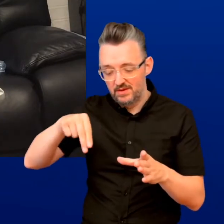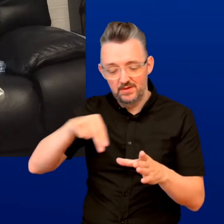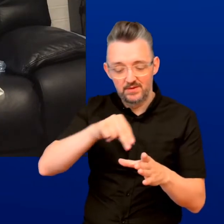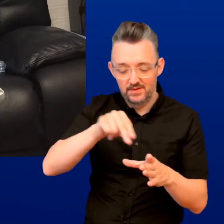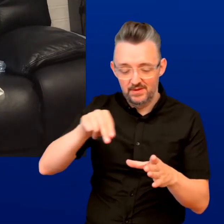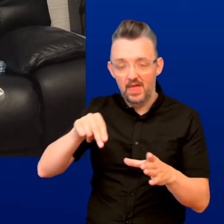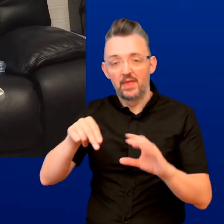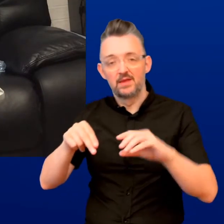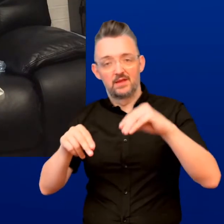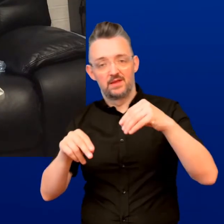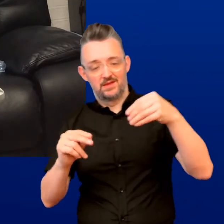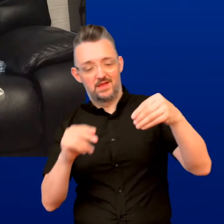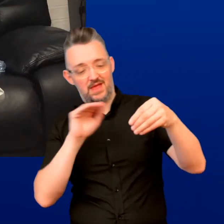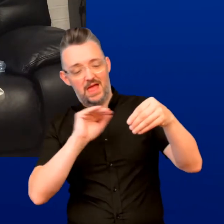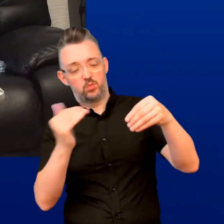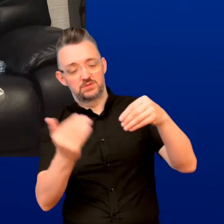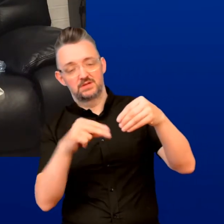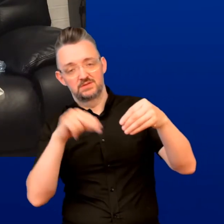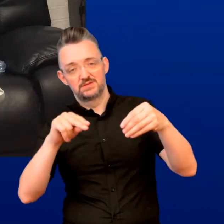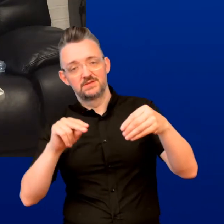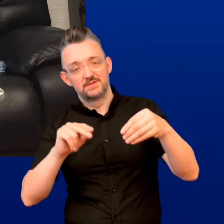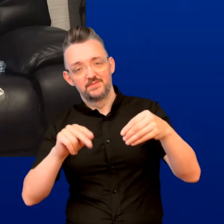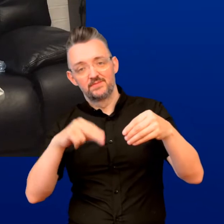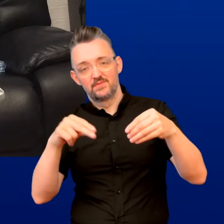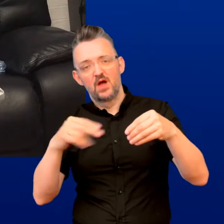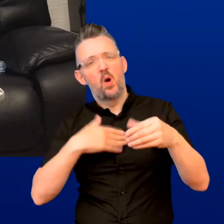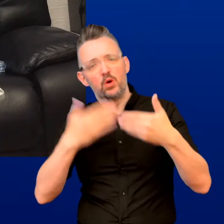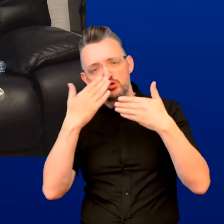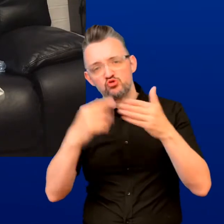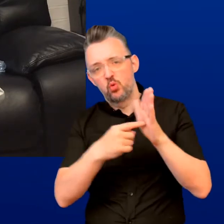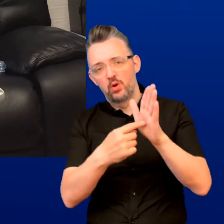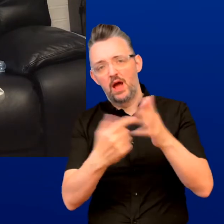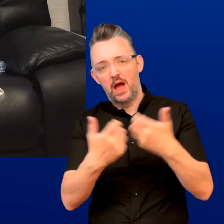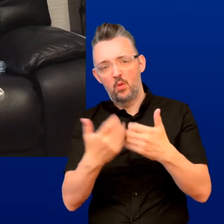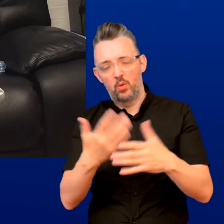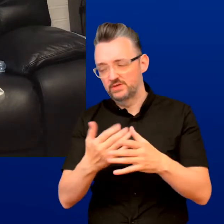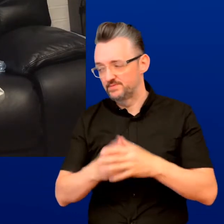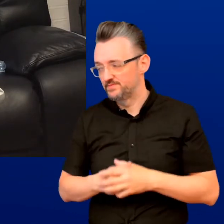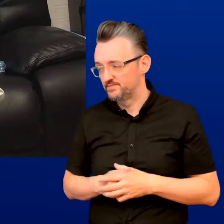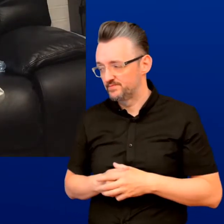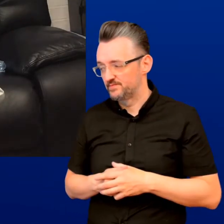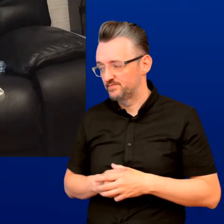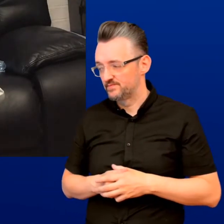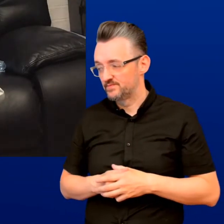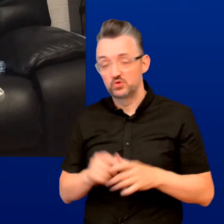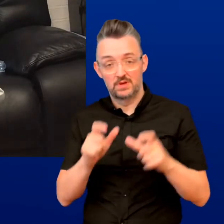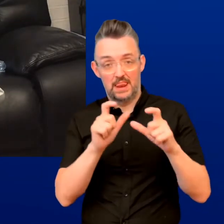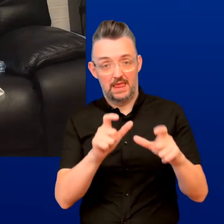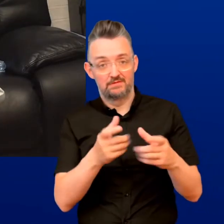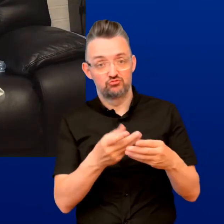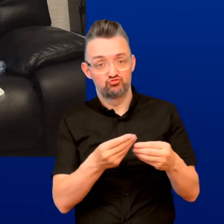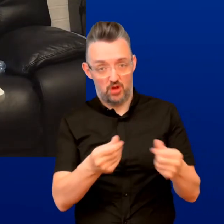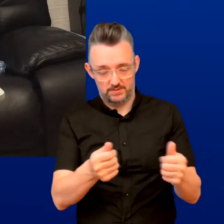outside the bowl. I've already done this but I just wanted to demonstrate that part to you. Leave that to dry now. What I have done